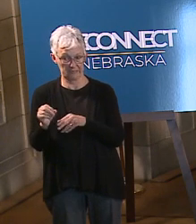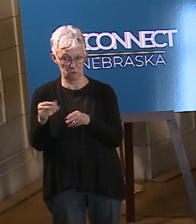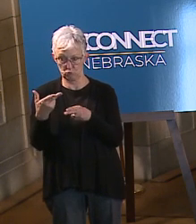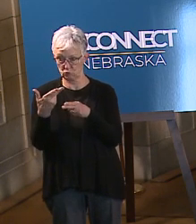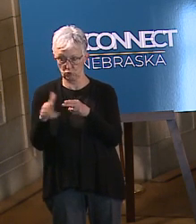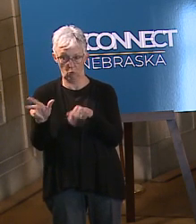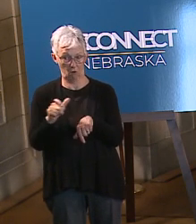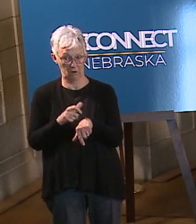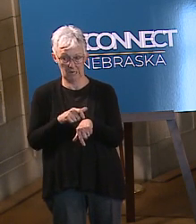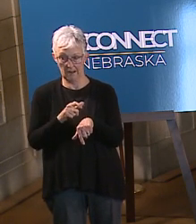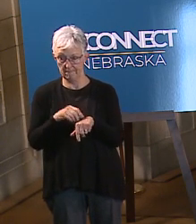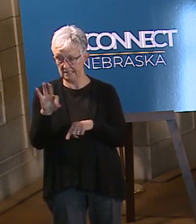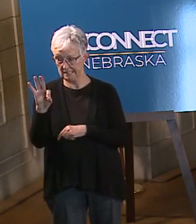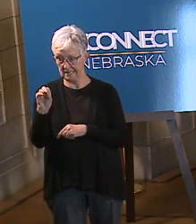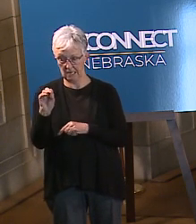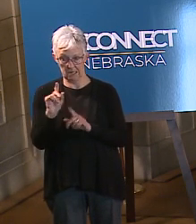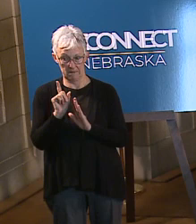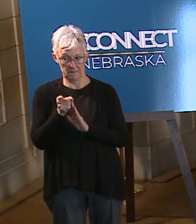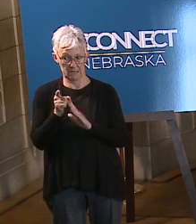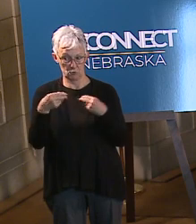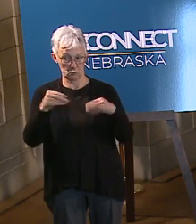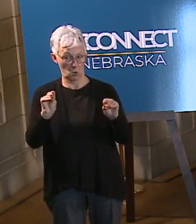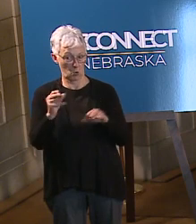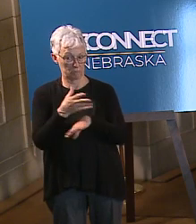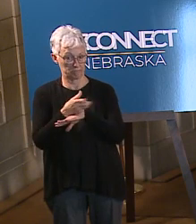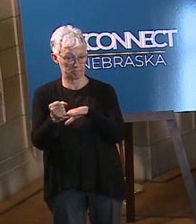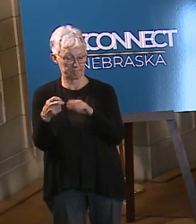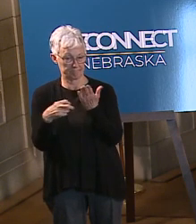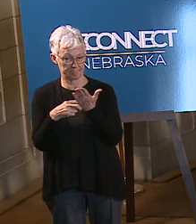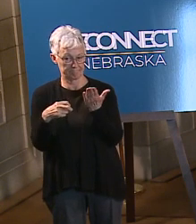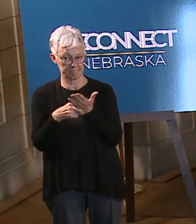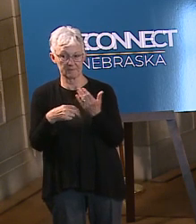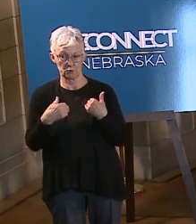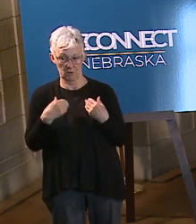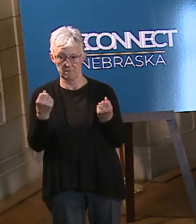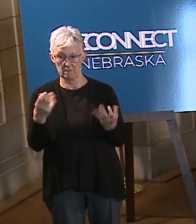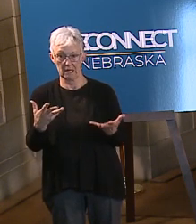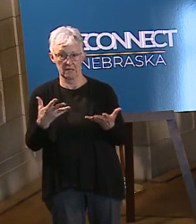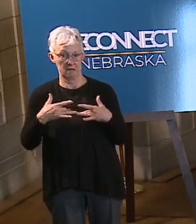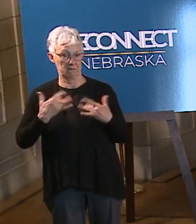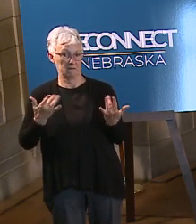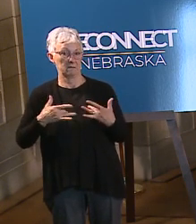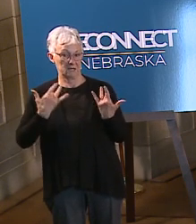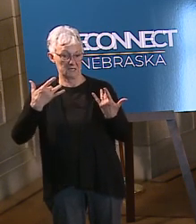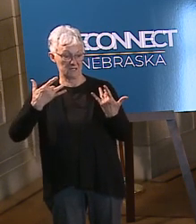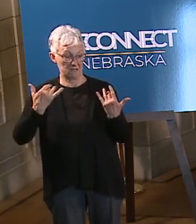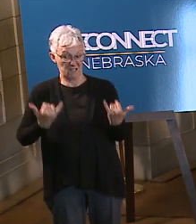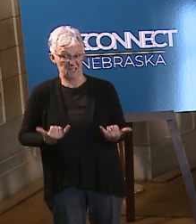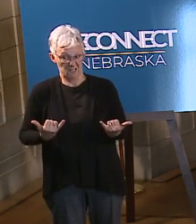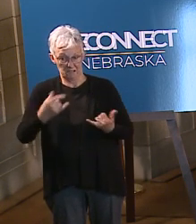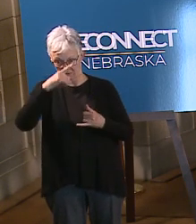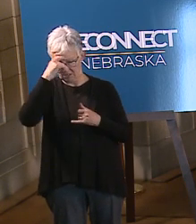MINUTES, SO 90,000 PEOPLE WILL BE AT MEMORIAL STADIUM IN AUGUST. SO, WE DO HAVE A LOT OF GREAT EVENTS.